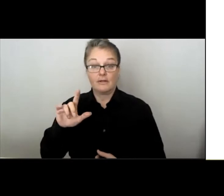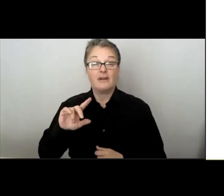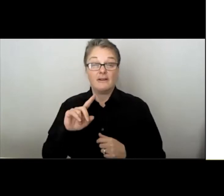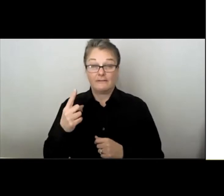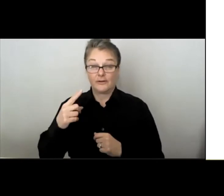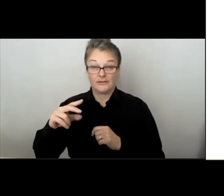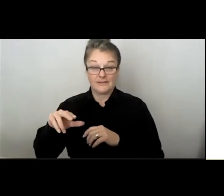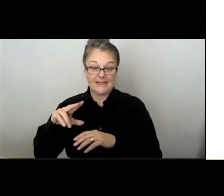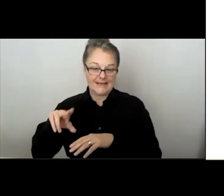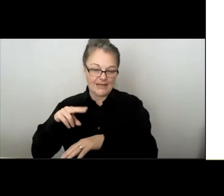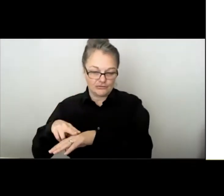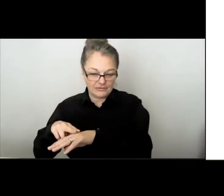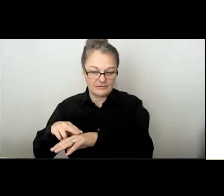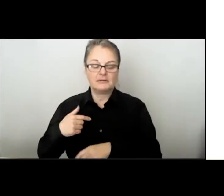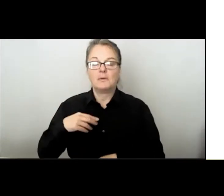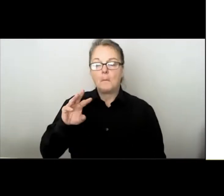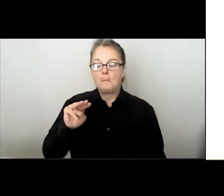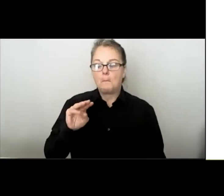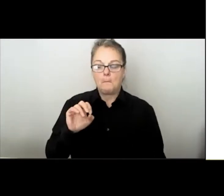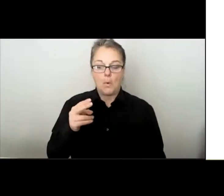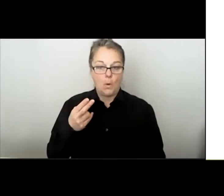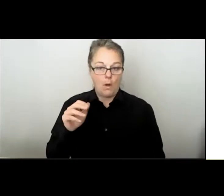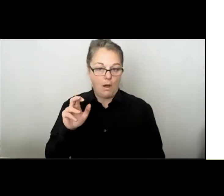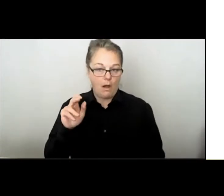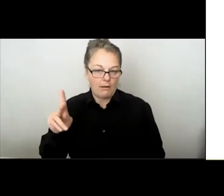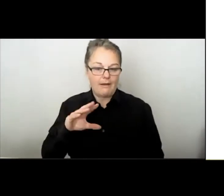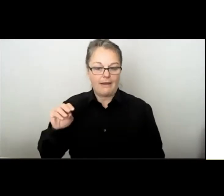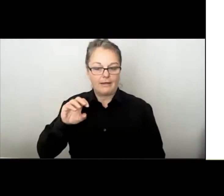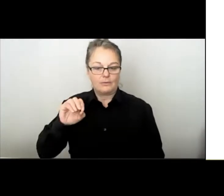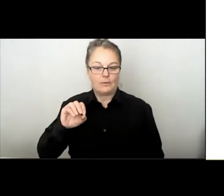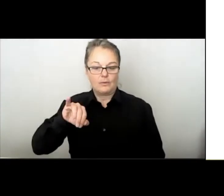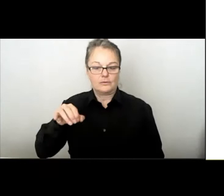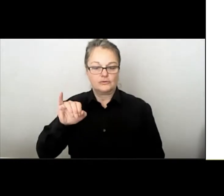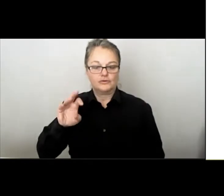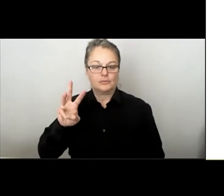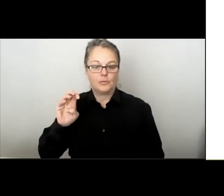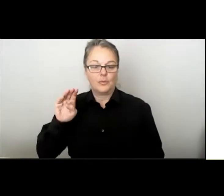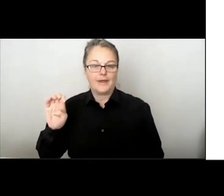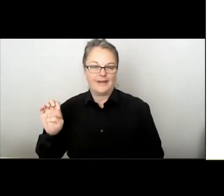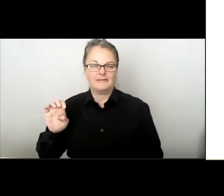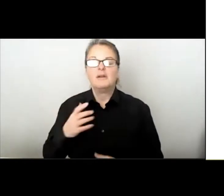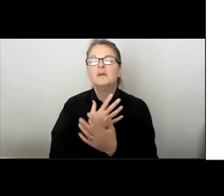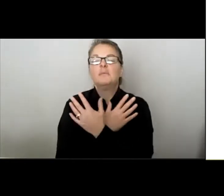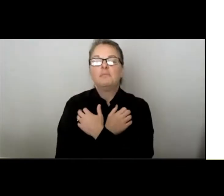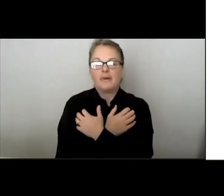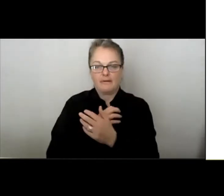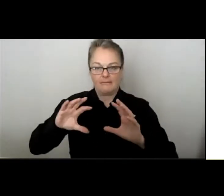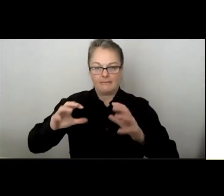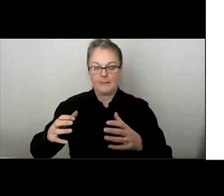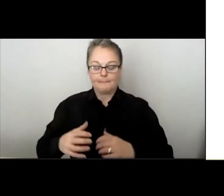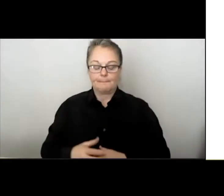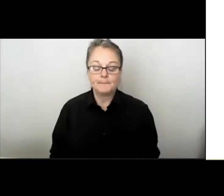AM BEAR CLAN. I AM BLIND OR VISUALLY IMPAIRED. WE ACKNOWLEDGE THAT PARTICIPANTS ATTENDING THIS